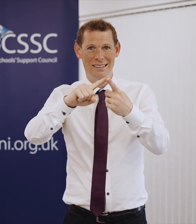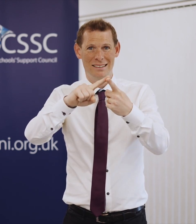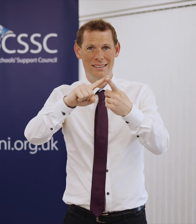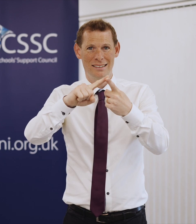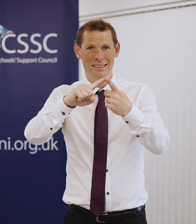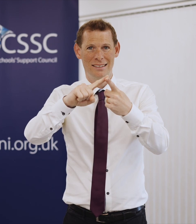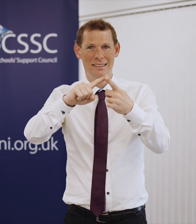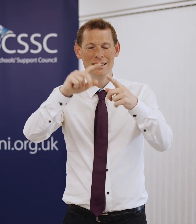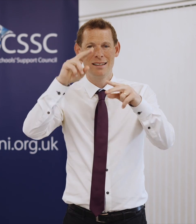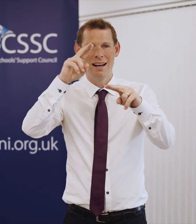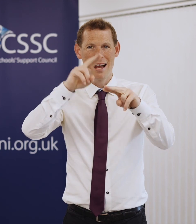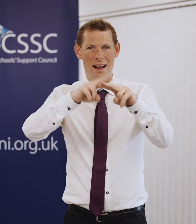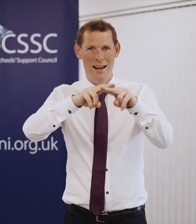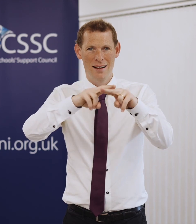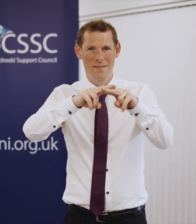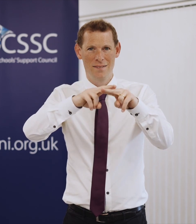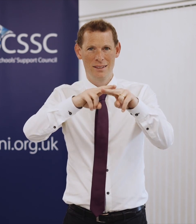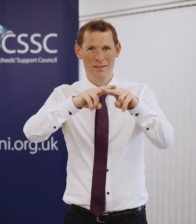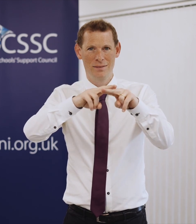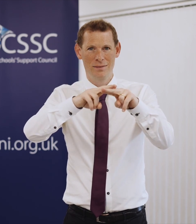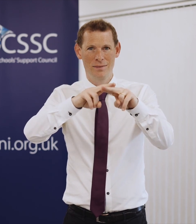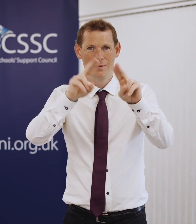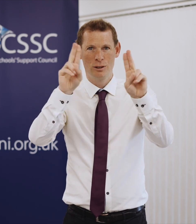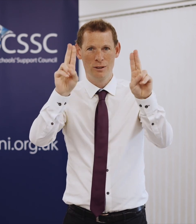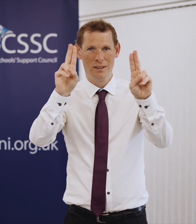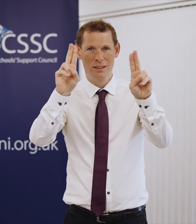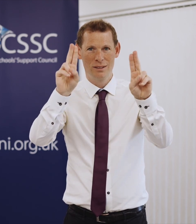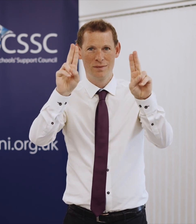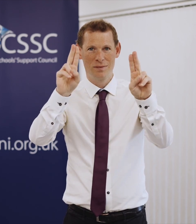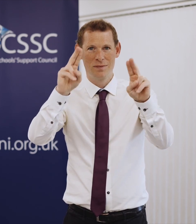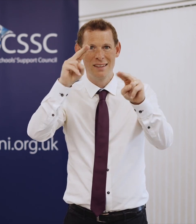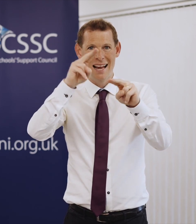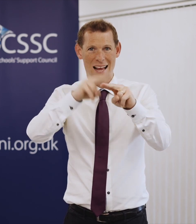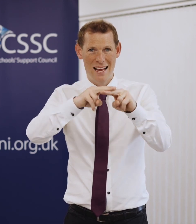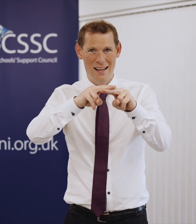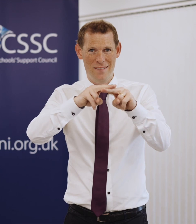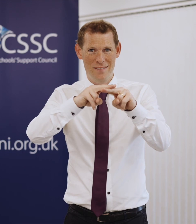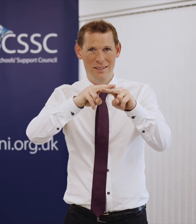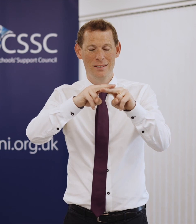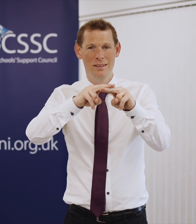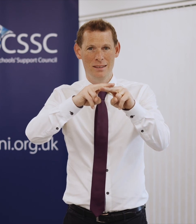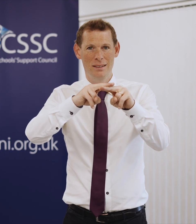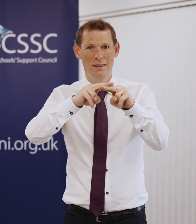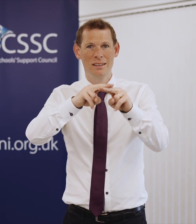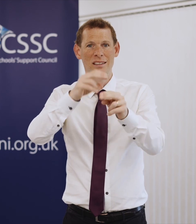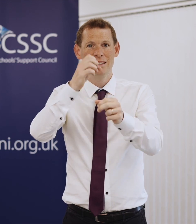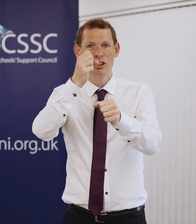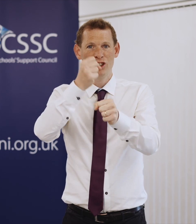E F